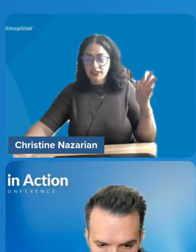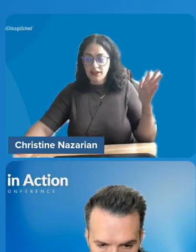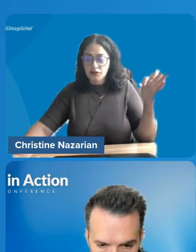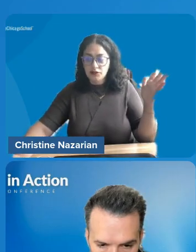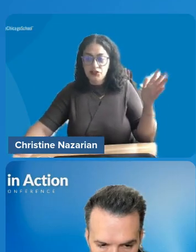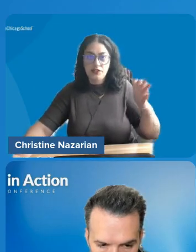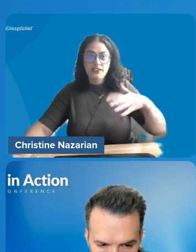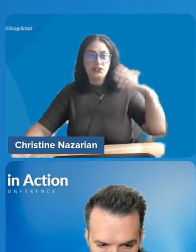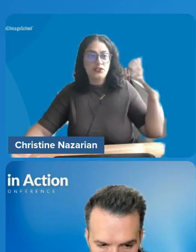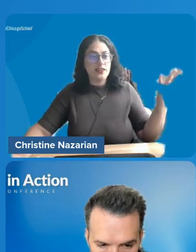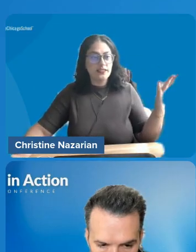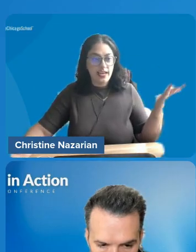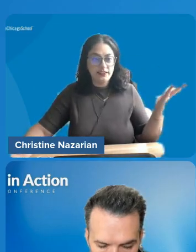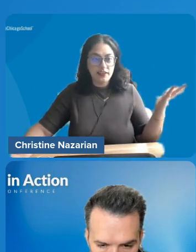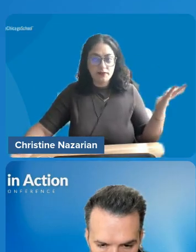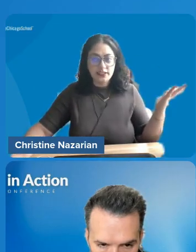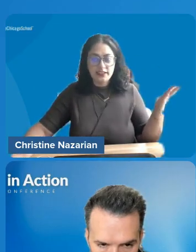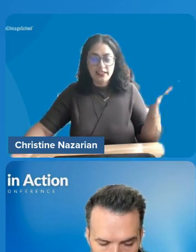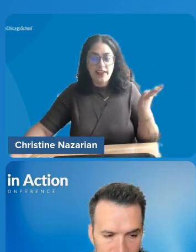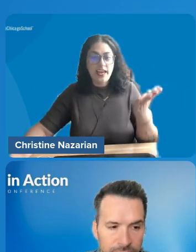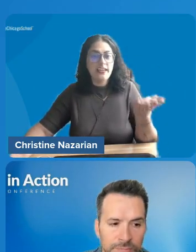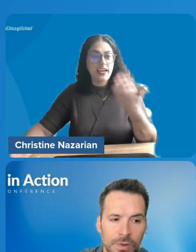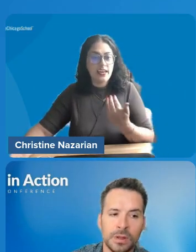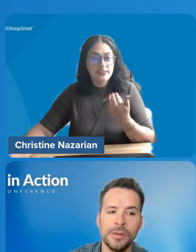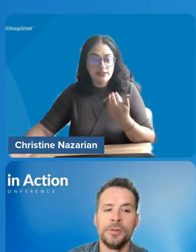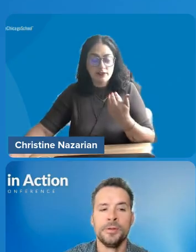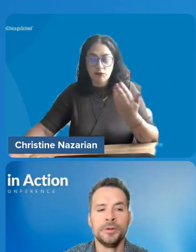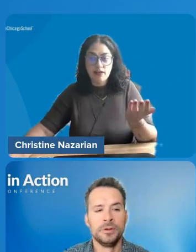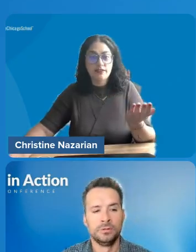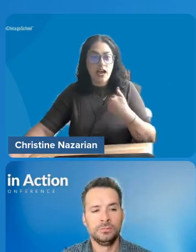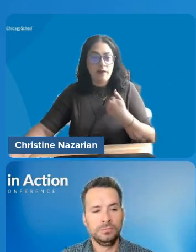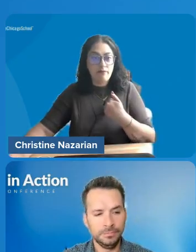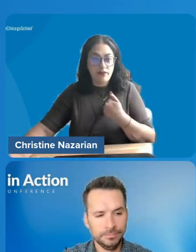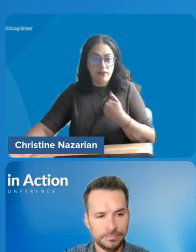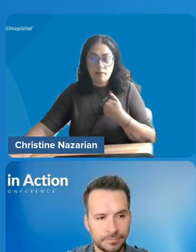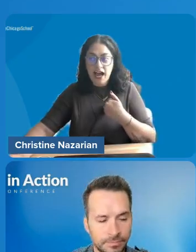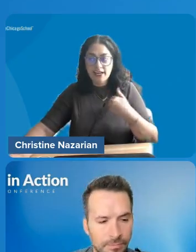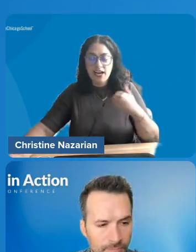for students doing this asynchronously they can get in real time feedback so